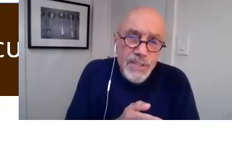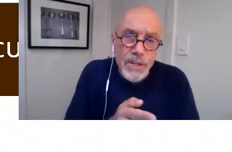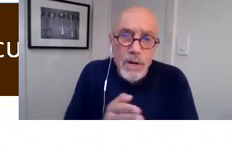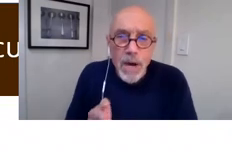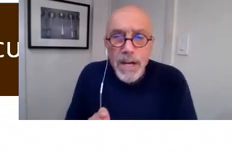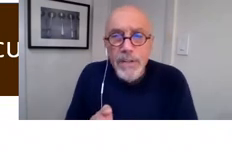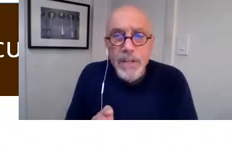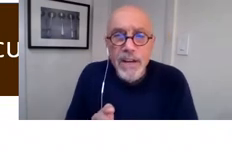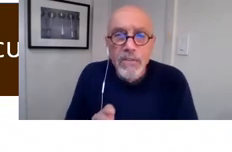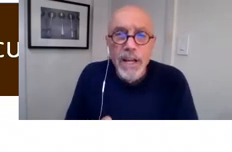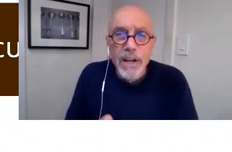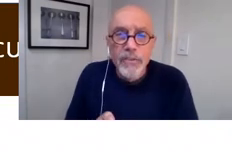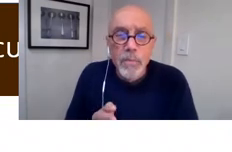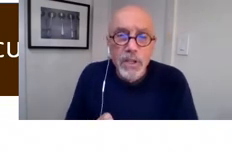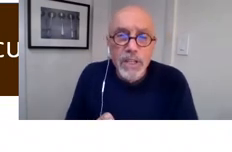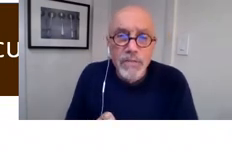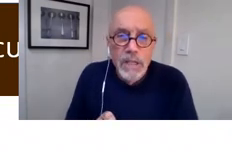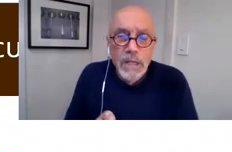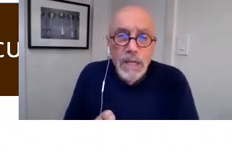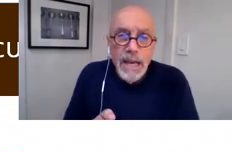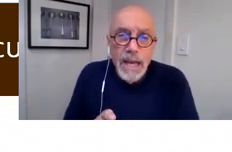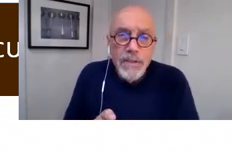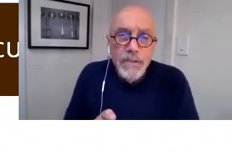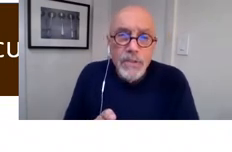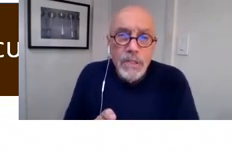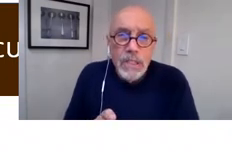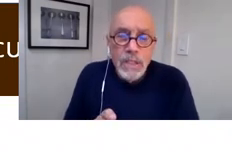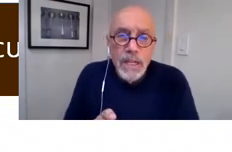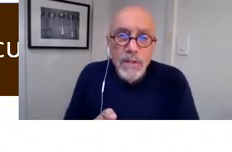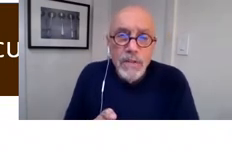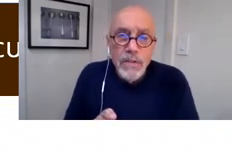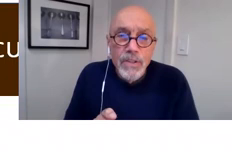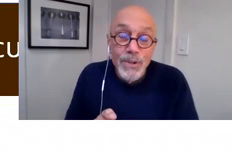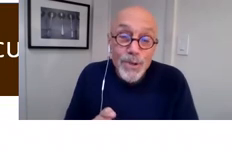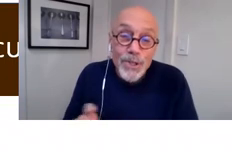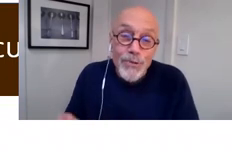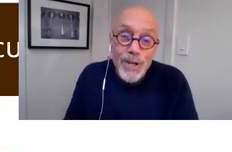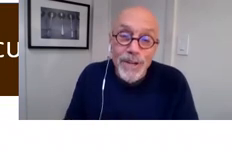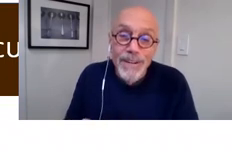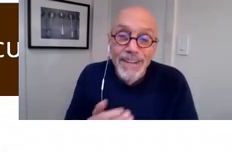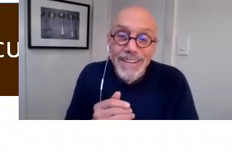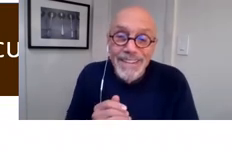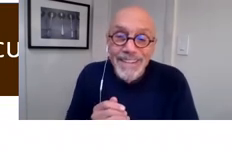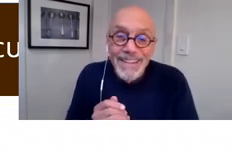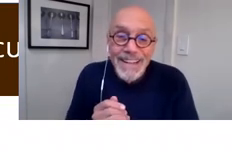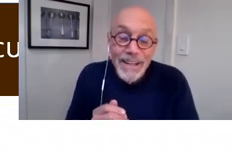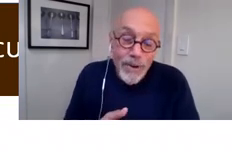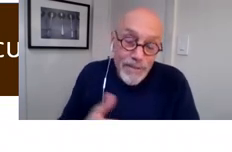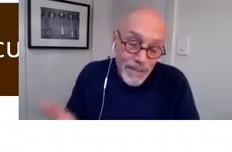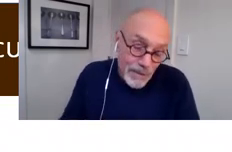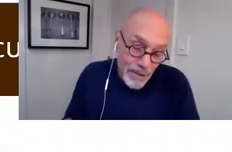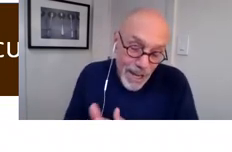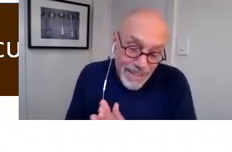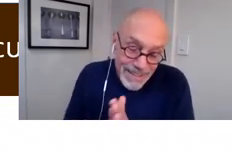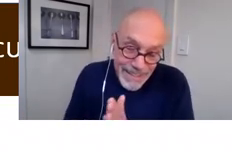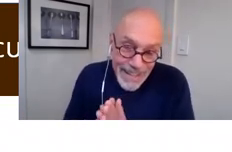as a commodity have led us to believe. And we should treasure it. I have often thought